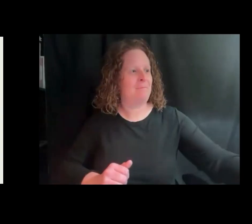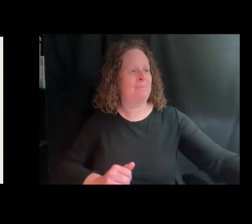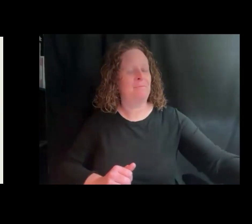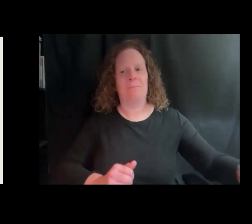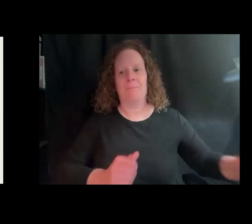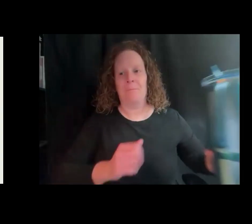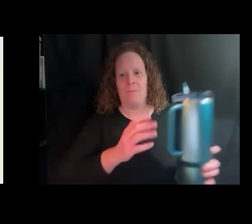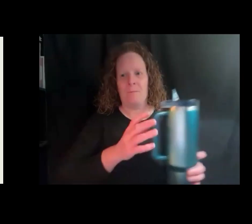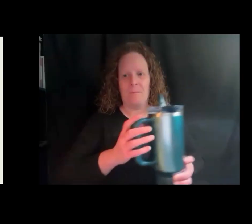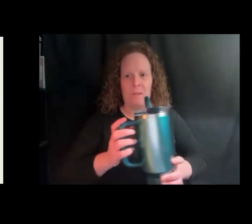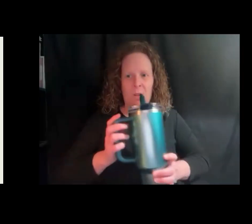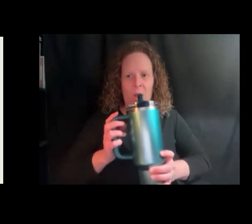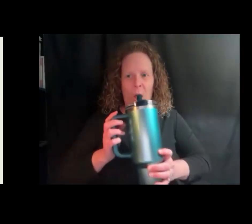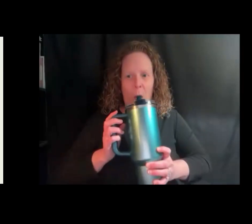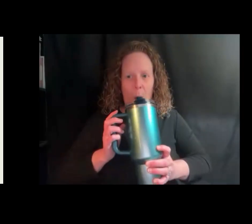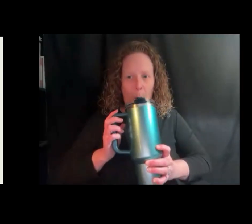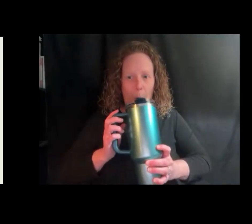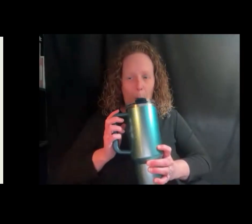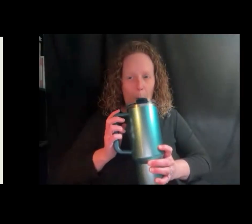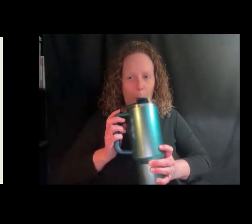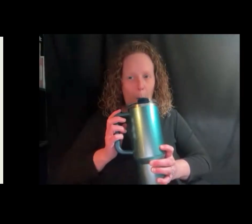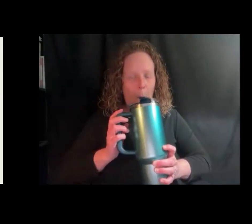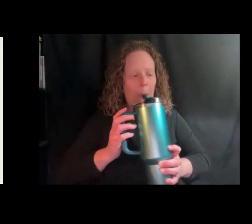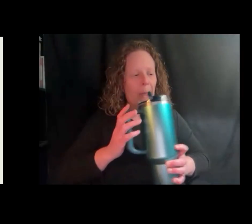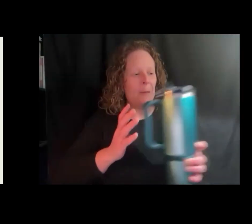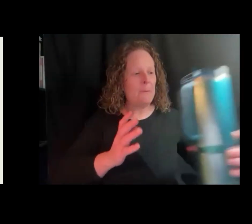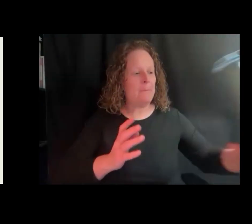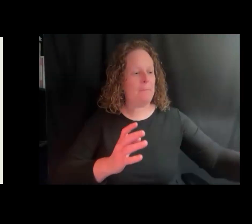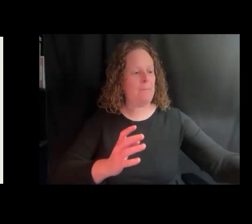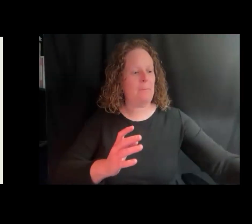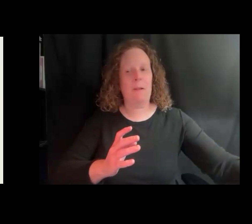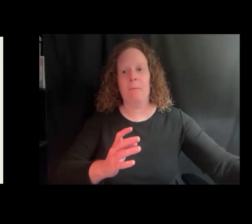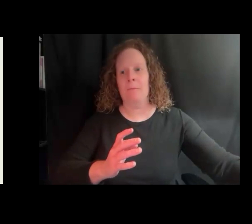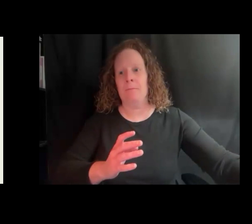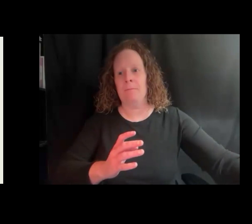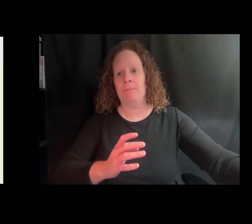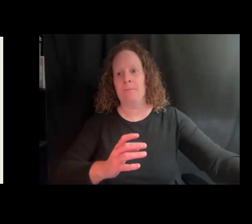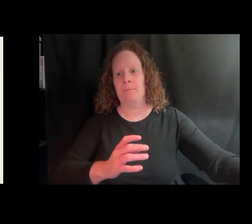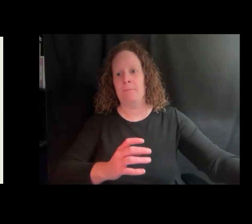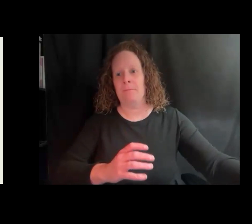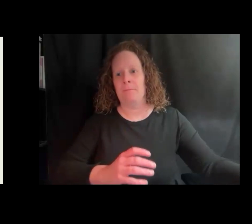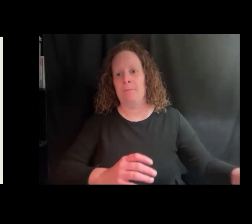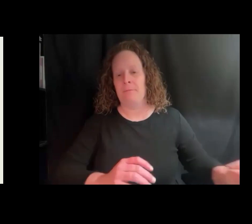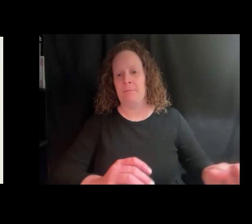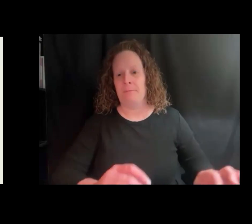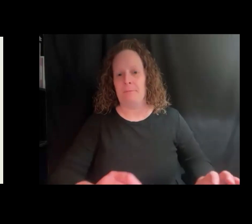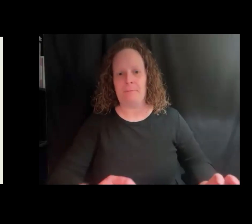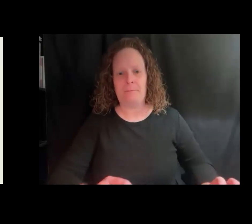I'd like to show that to you here on the first slide. So I give you a second to take a look at that.